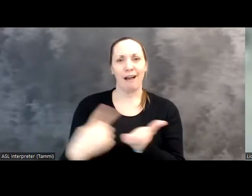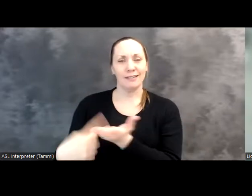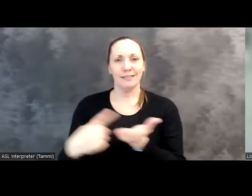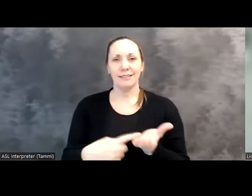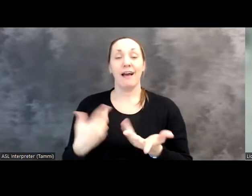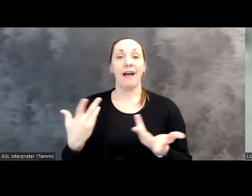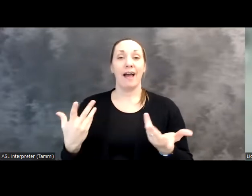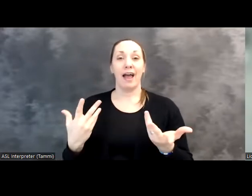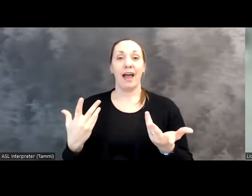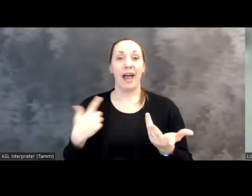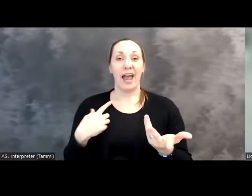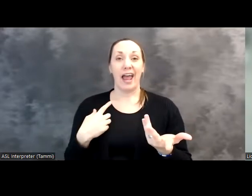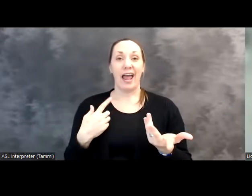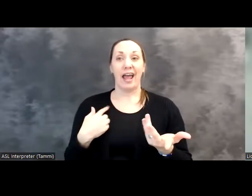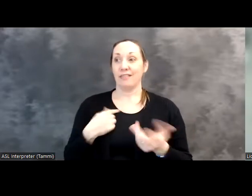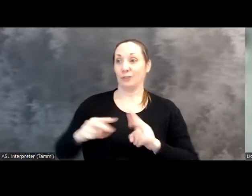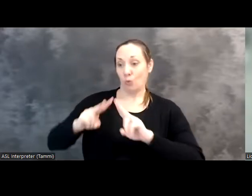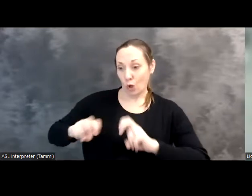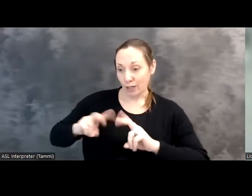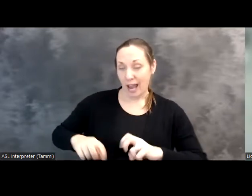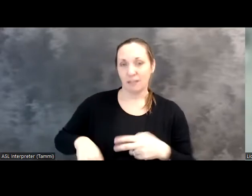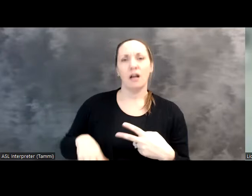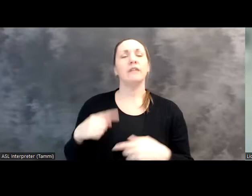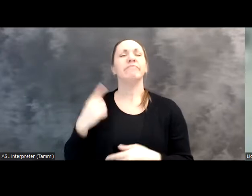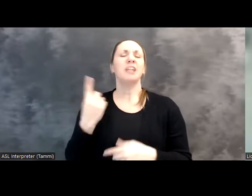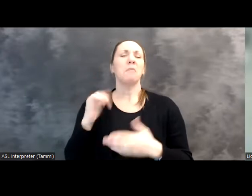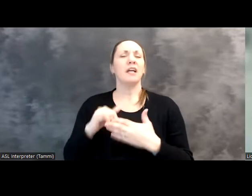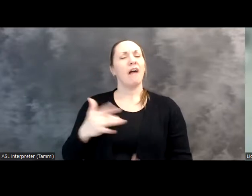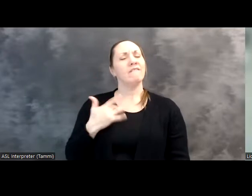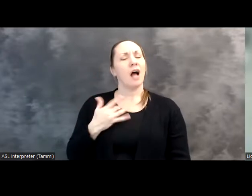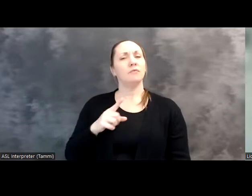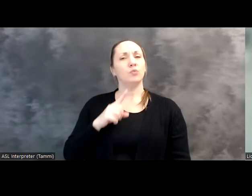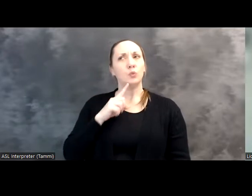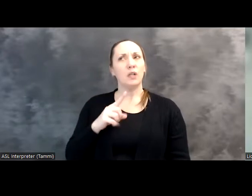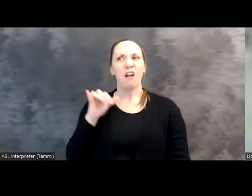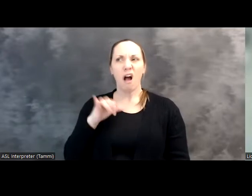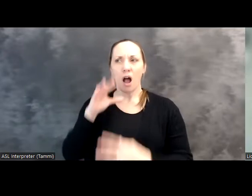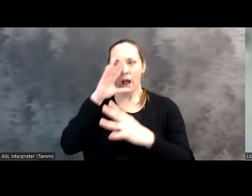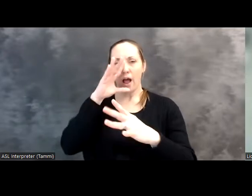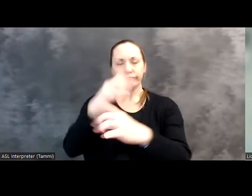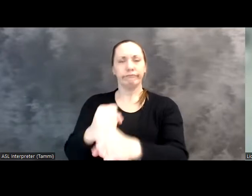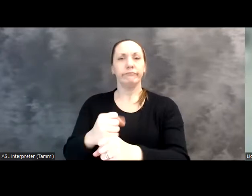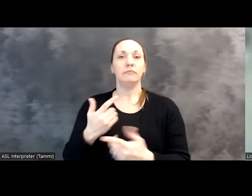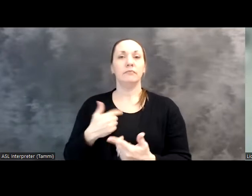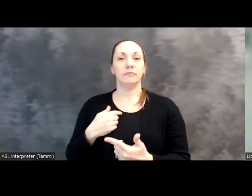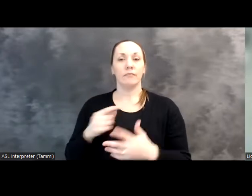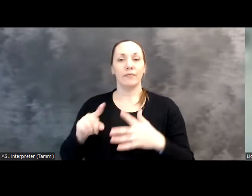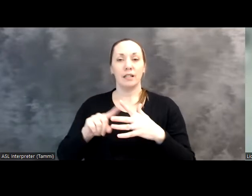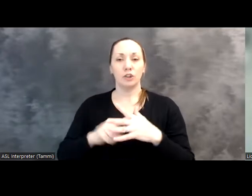past days and it is quite difficult because there were so many different things to discuss and actually look